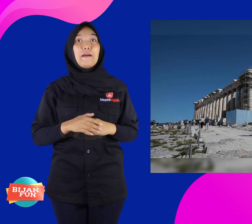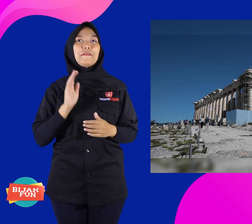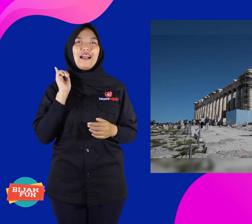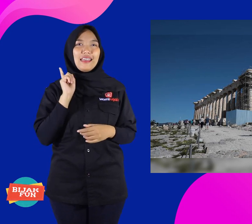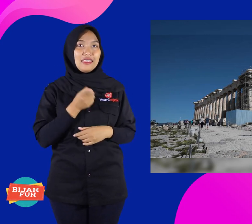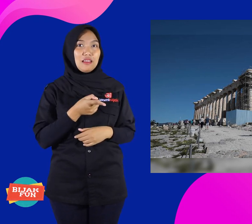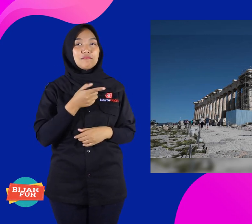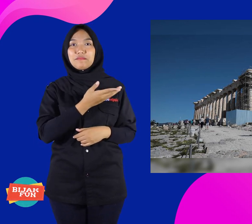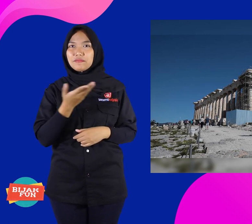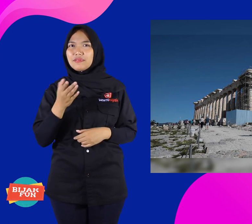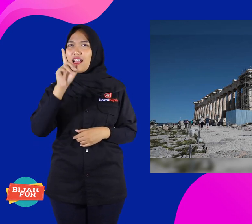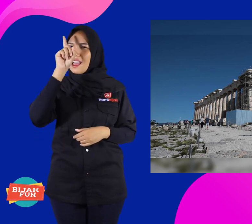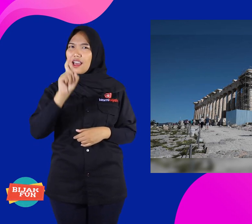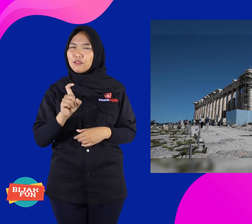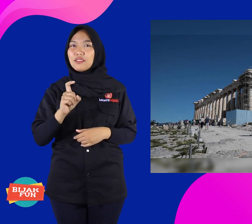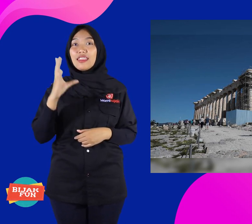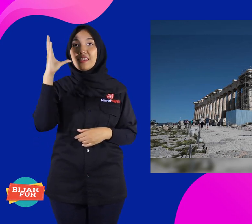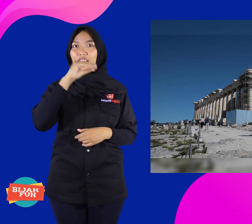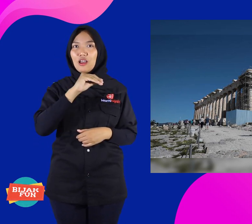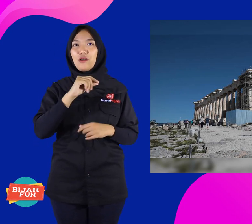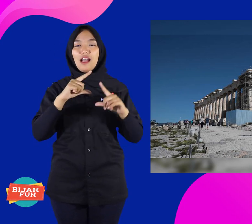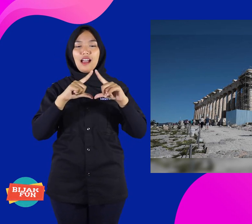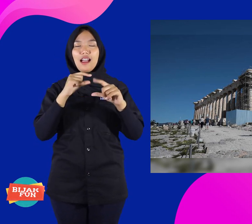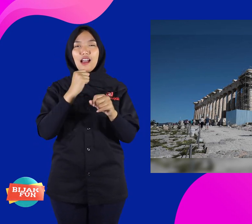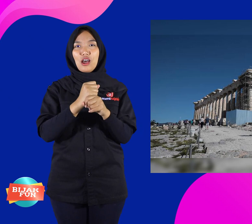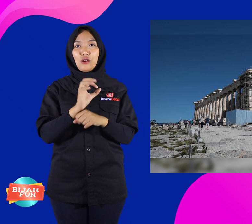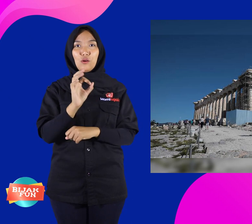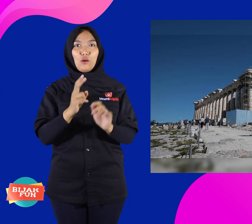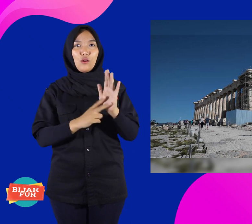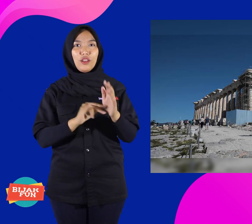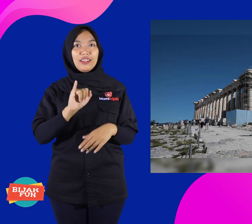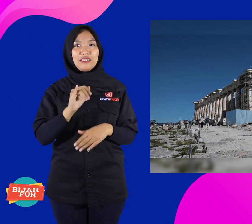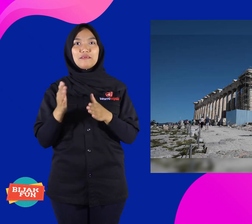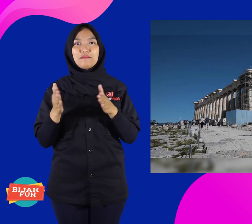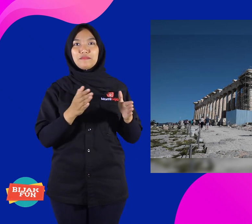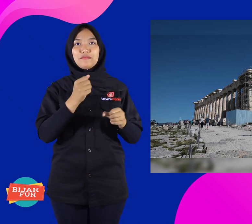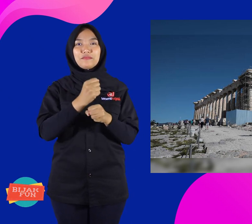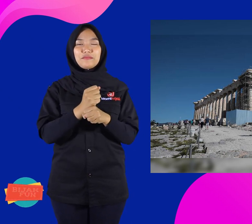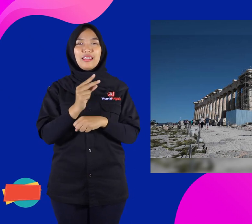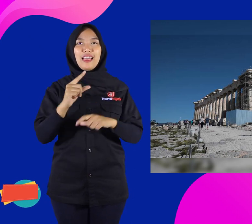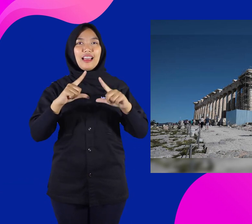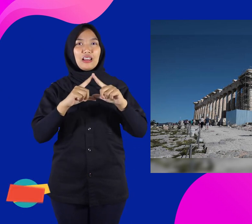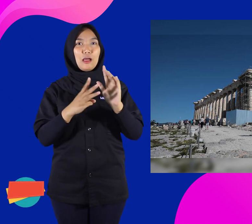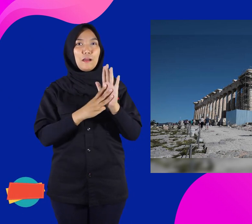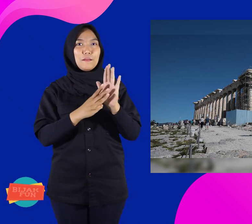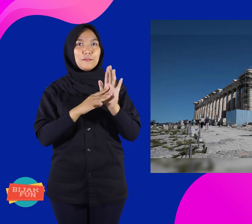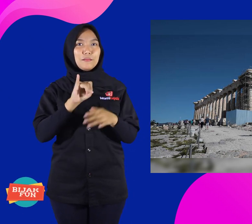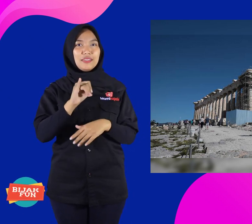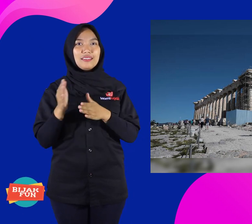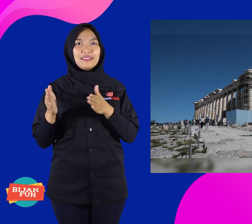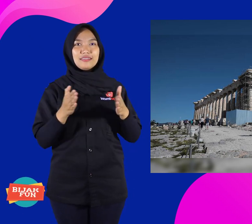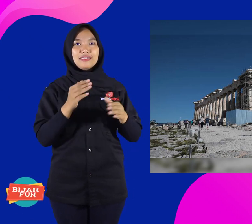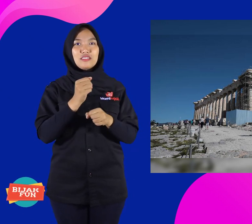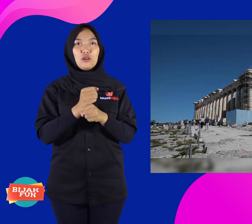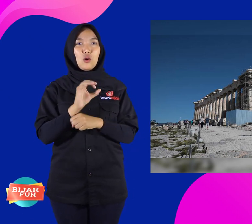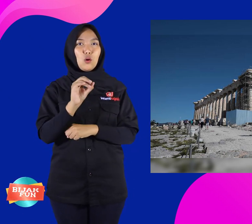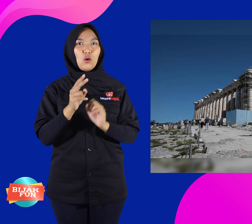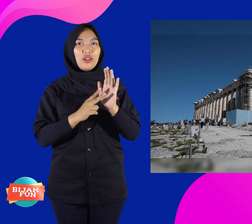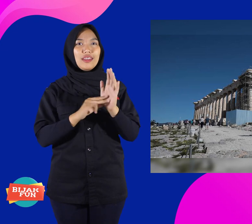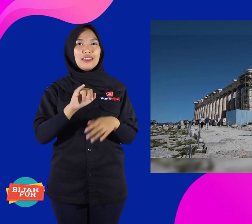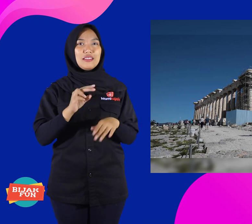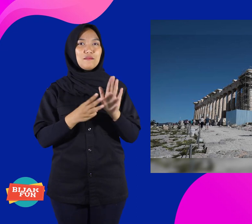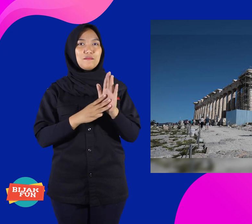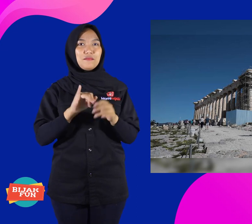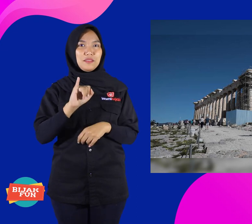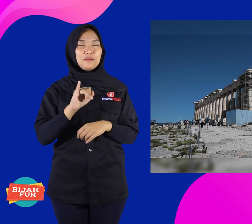That's why you should know Agoni Grammi Gonimi.